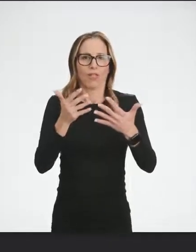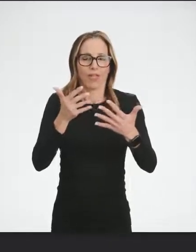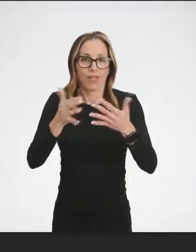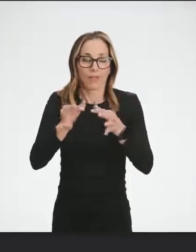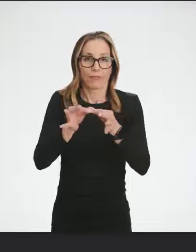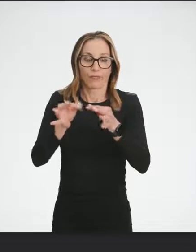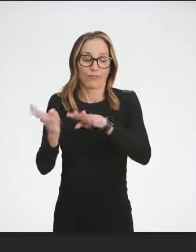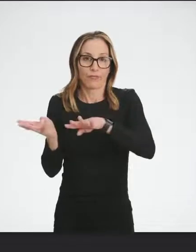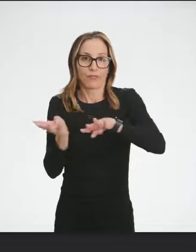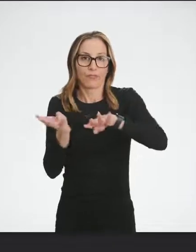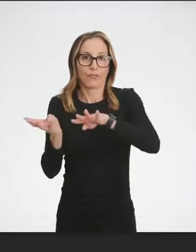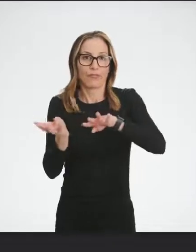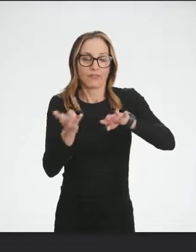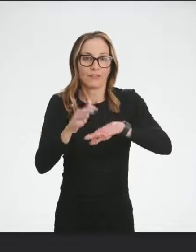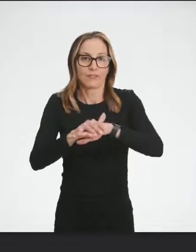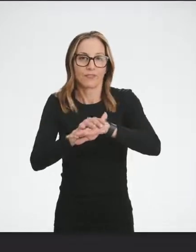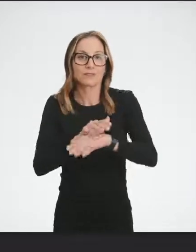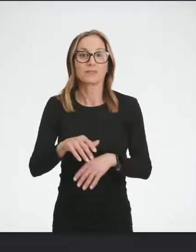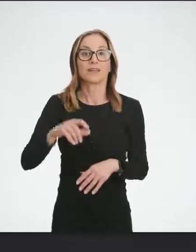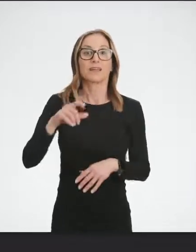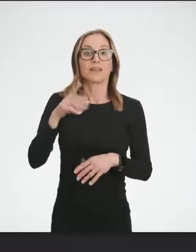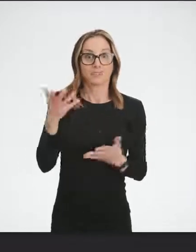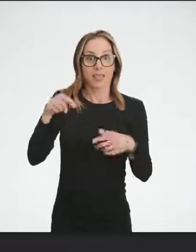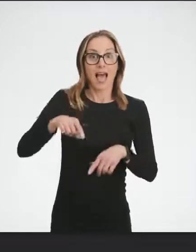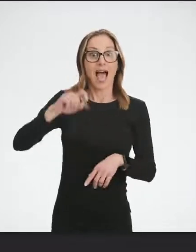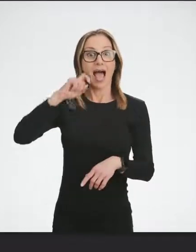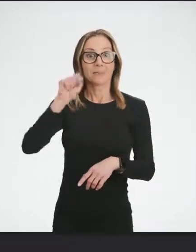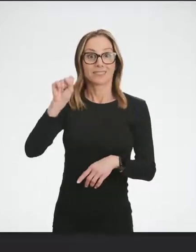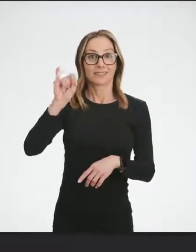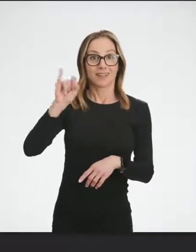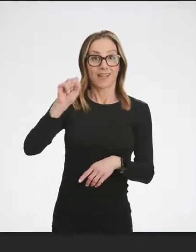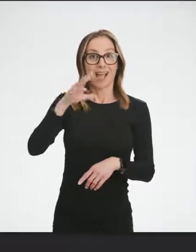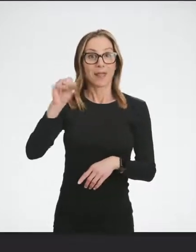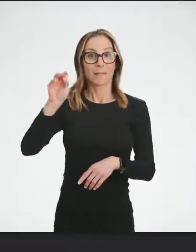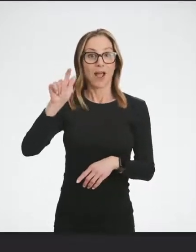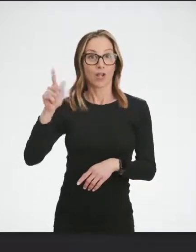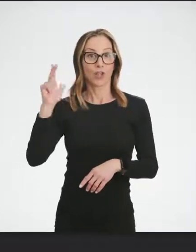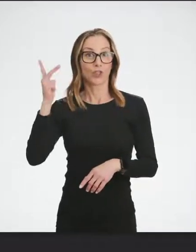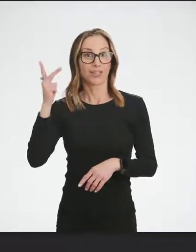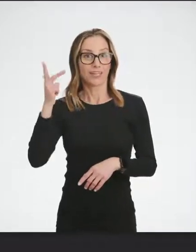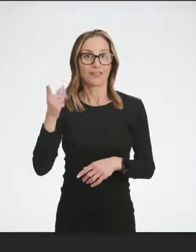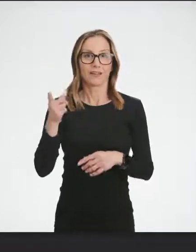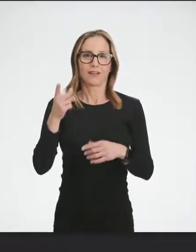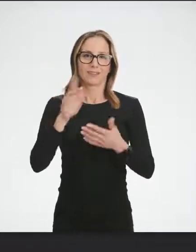In contrast, Apple silicon and Metal 3 are designed together to support all Apple devices.